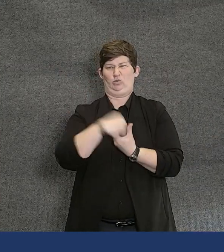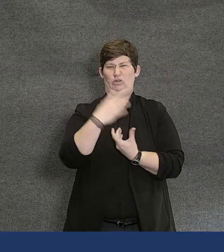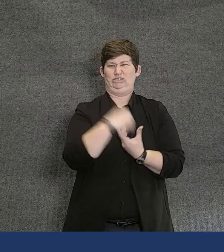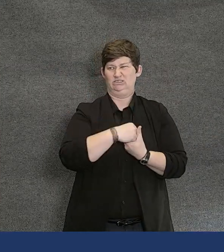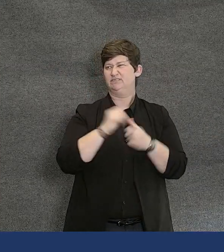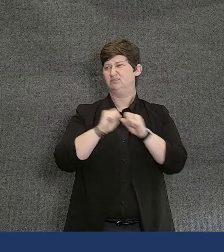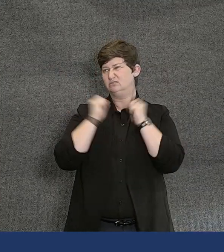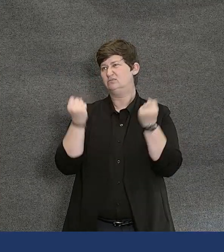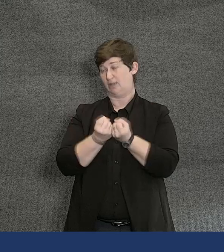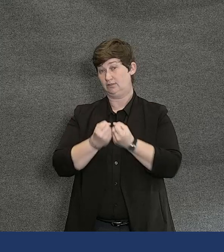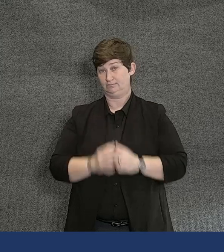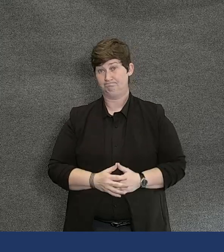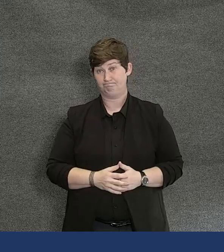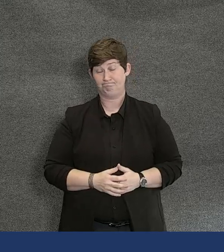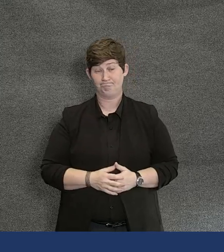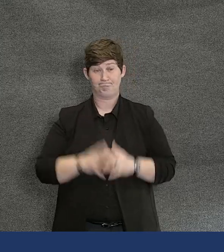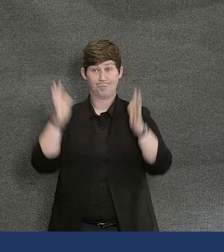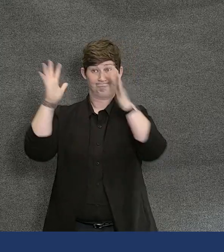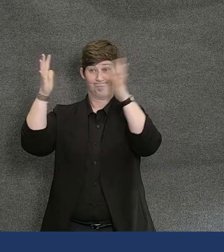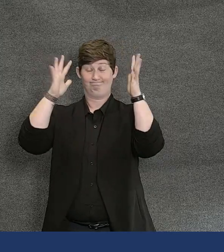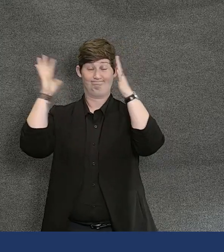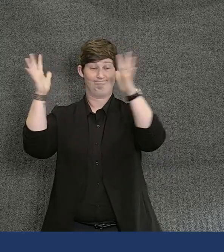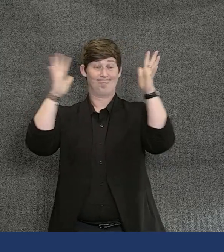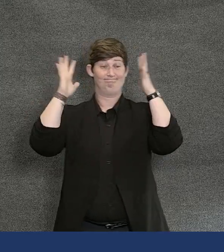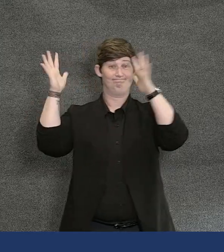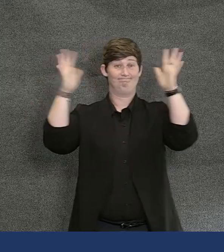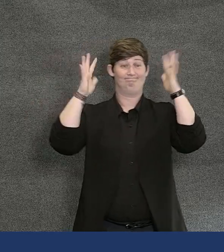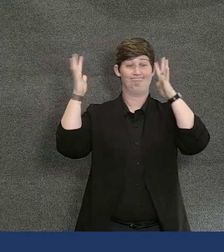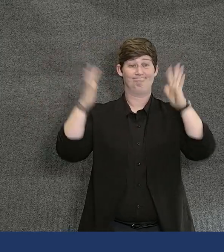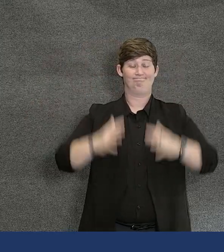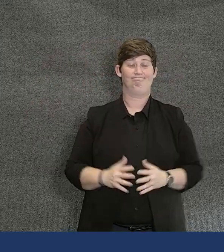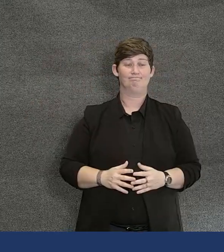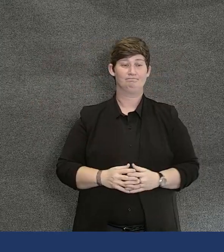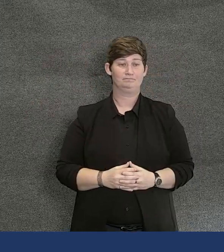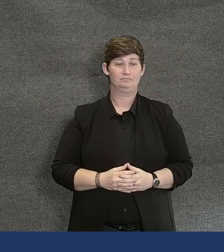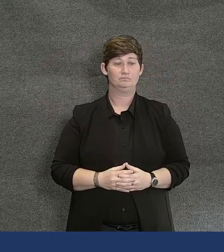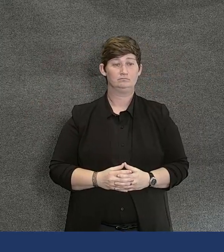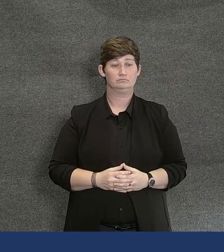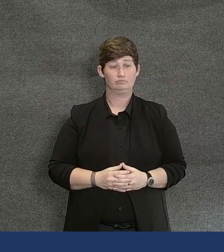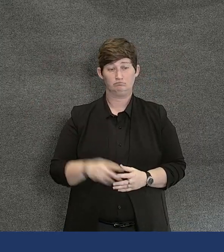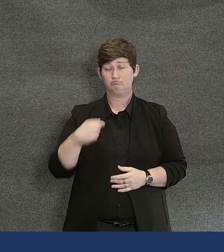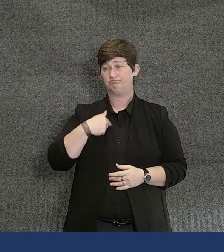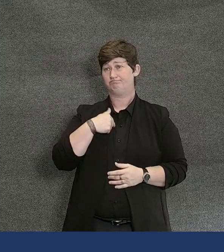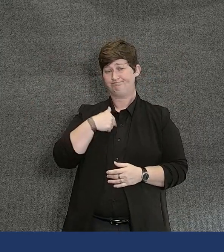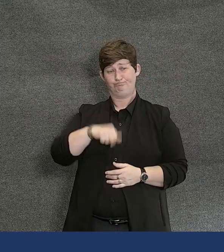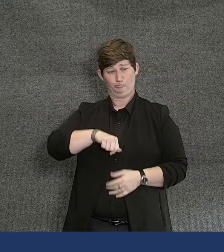And so I just want to say that I'm very proud to be here with you.